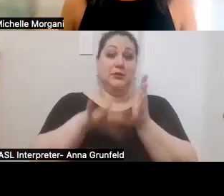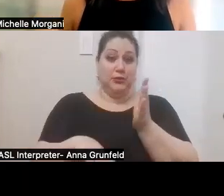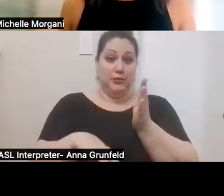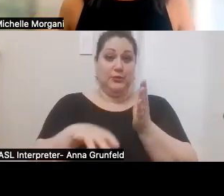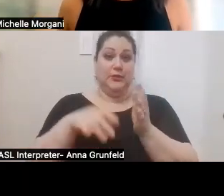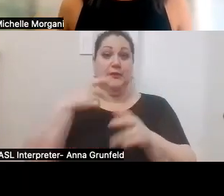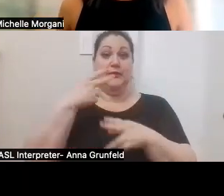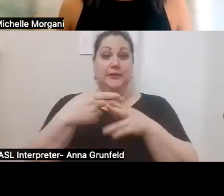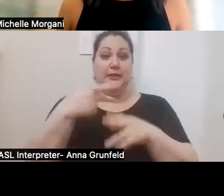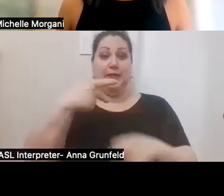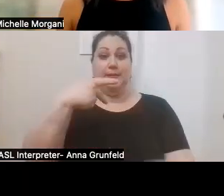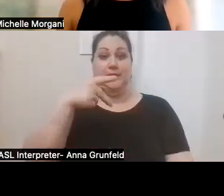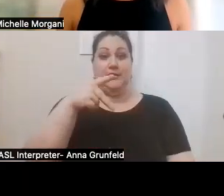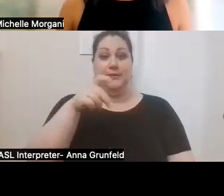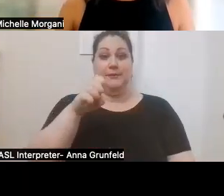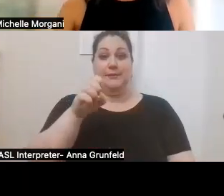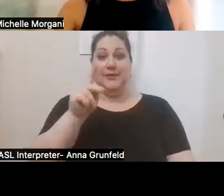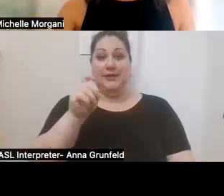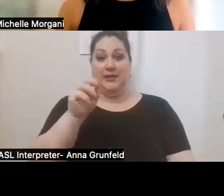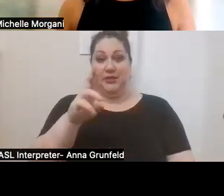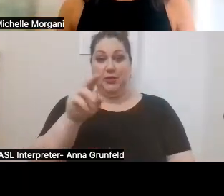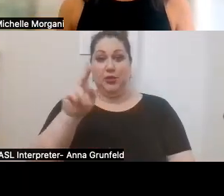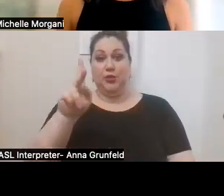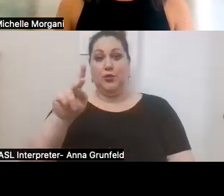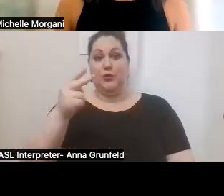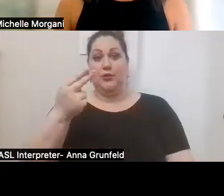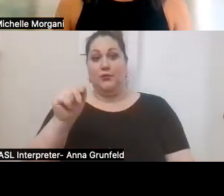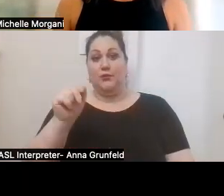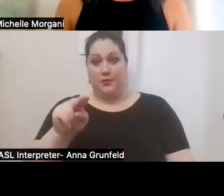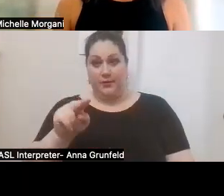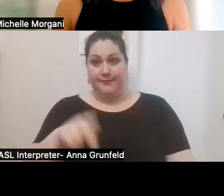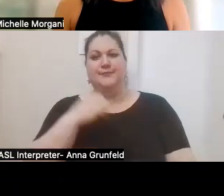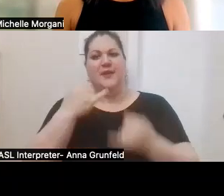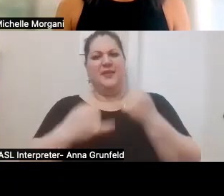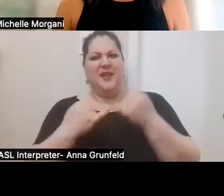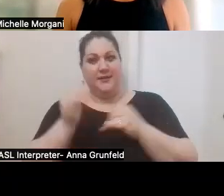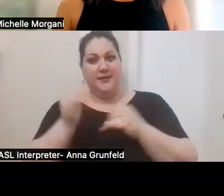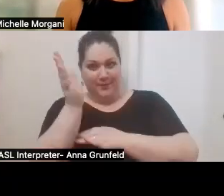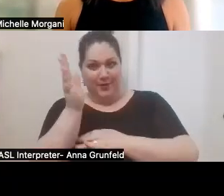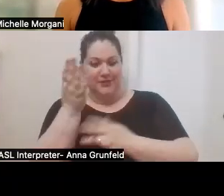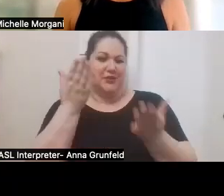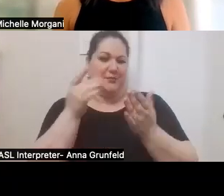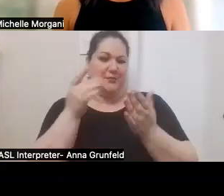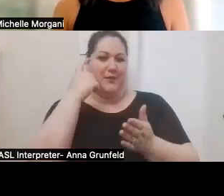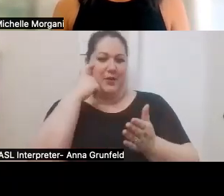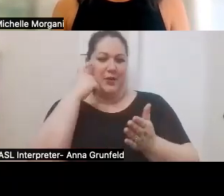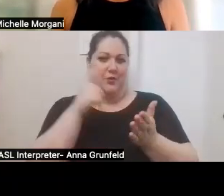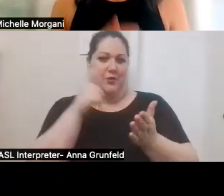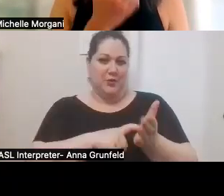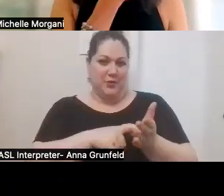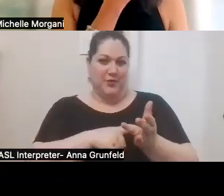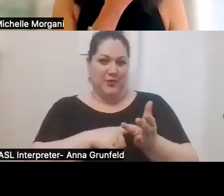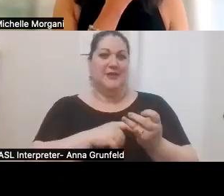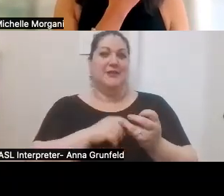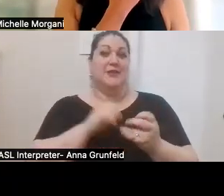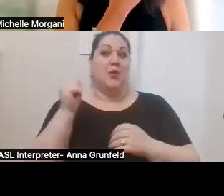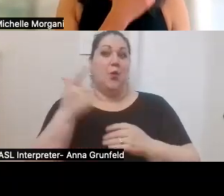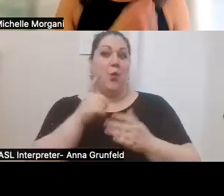Now, by the end of this presentation, you may notice that all of our medical students are in third year and that is not by accident.